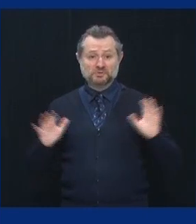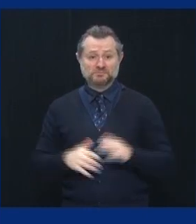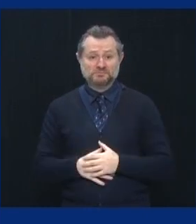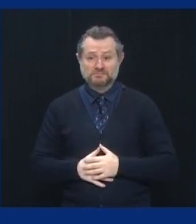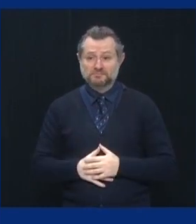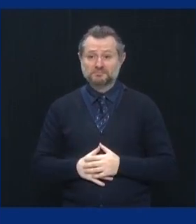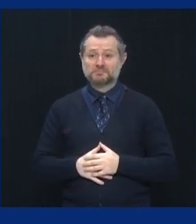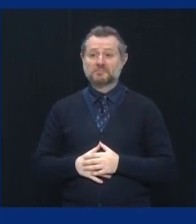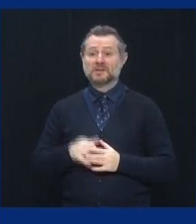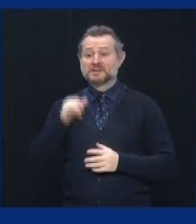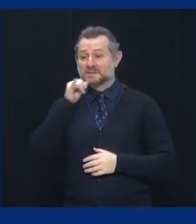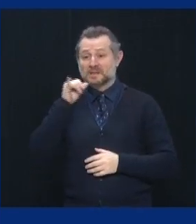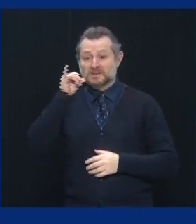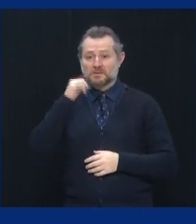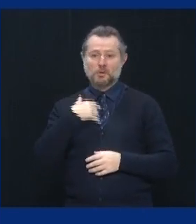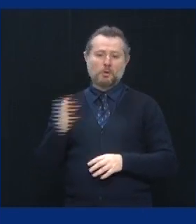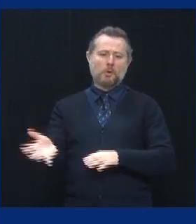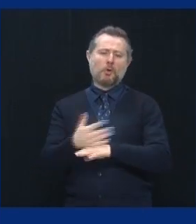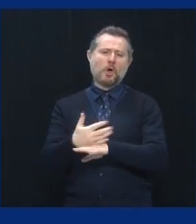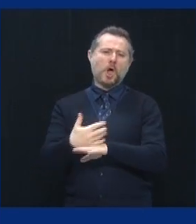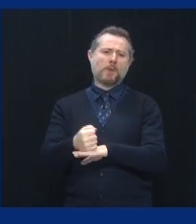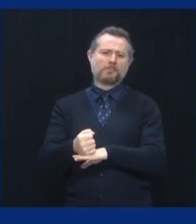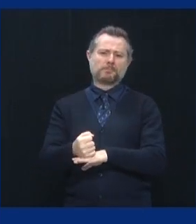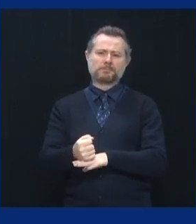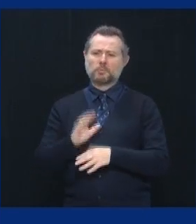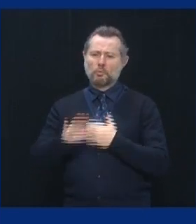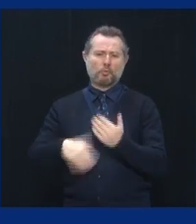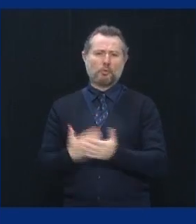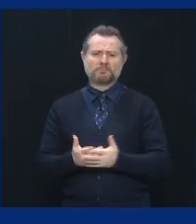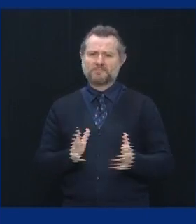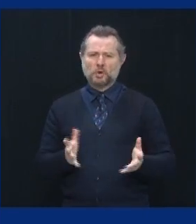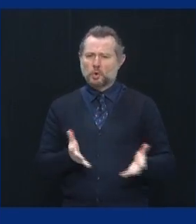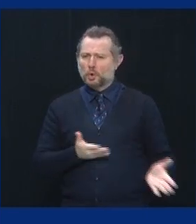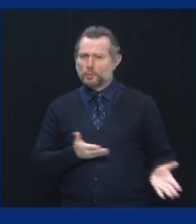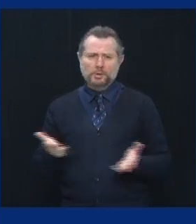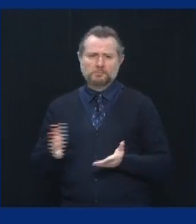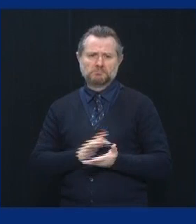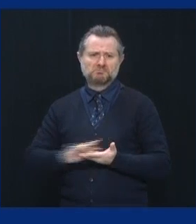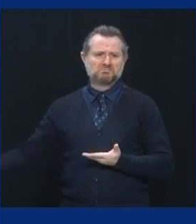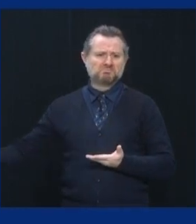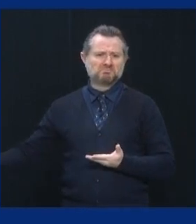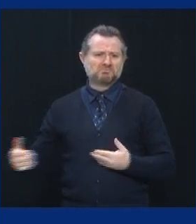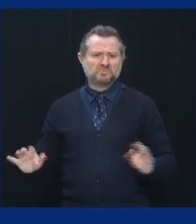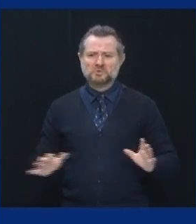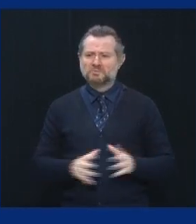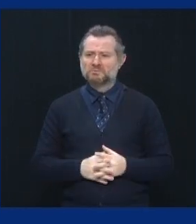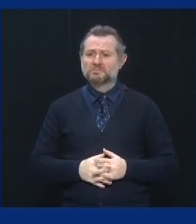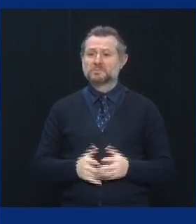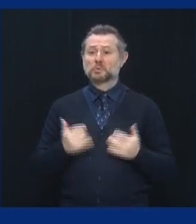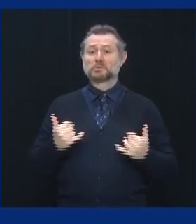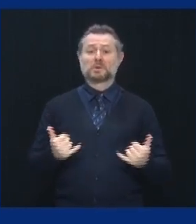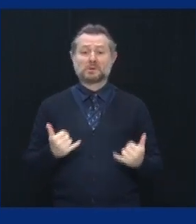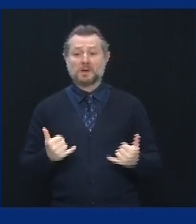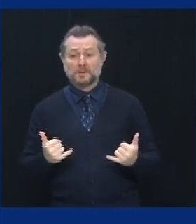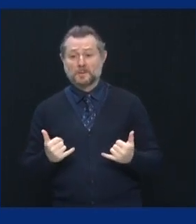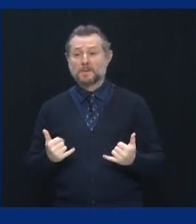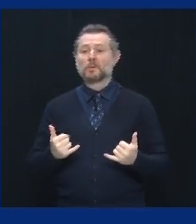THAT WE HAVE RECEIVED TO DATE, WEEK ONE TO FIVE. THEY'VE DENY ALLOCATING DOSAGES FOR FIVE WEEKS.